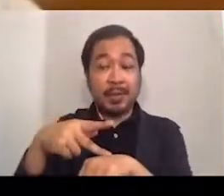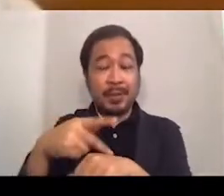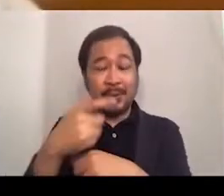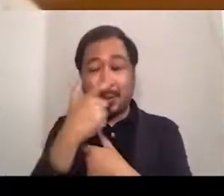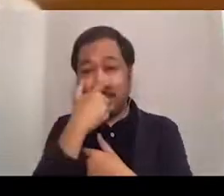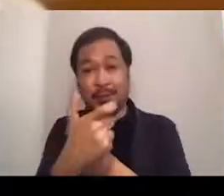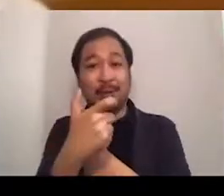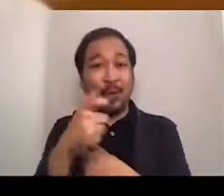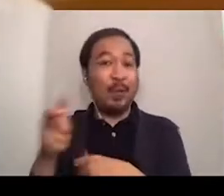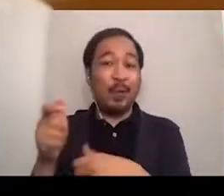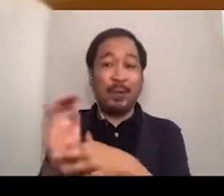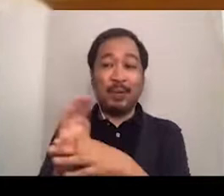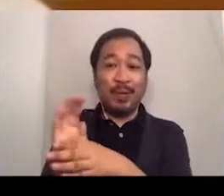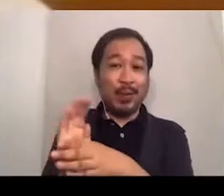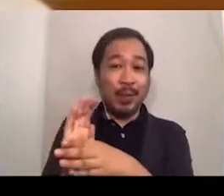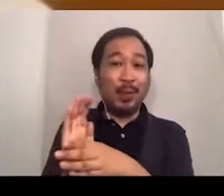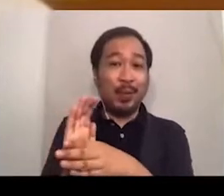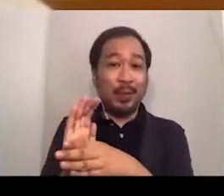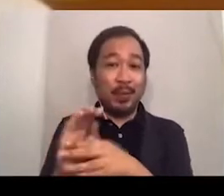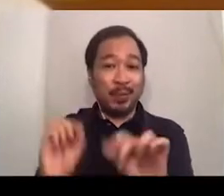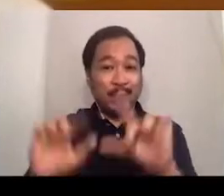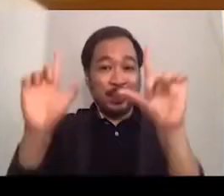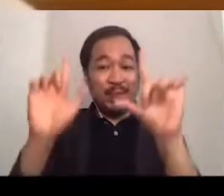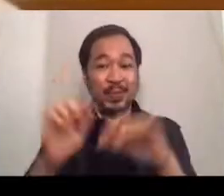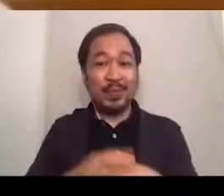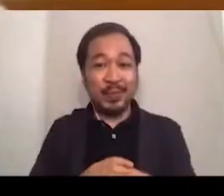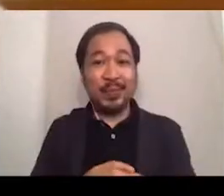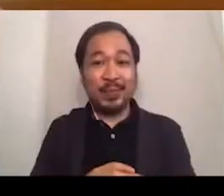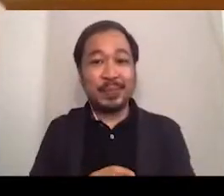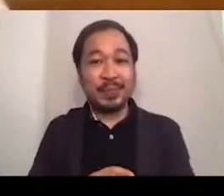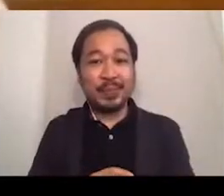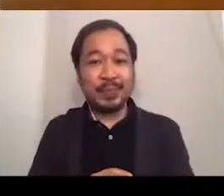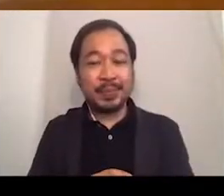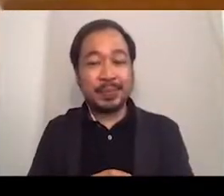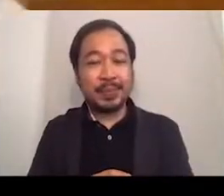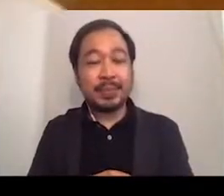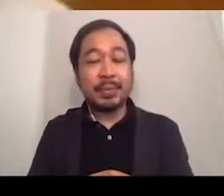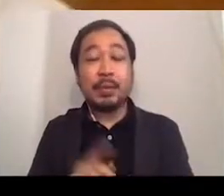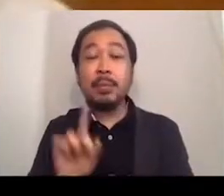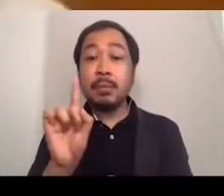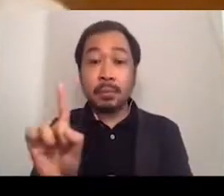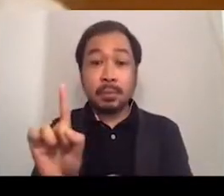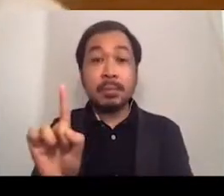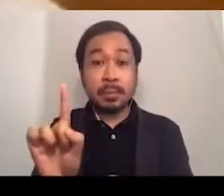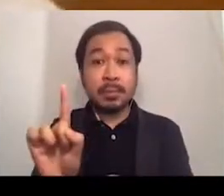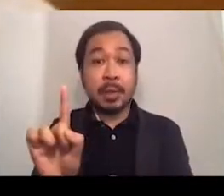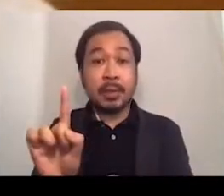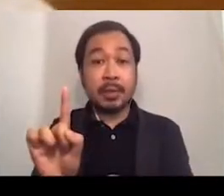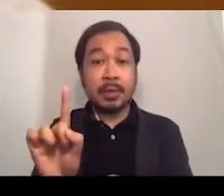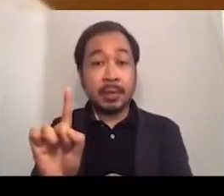However, as the new normal, what we call new normal progresses,